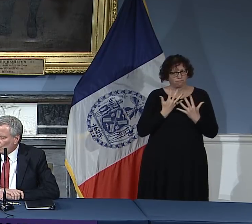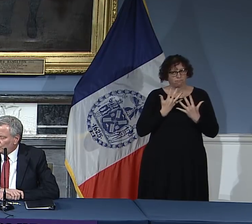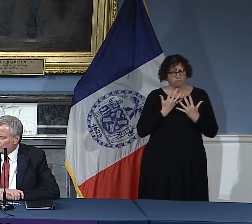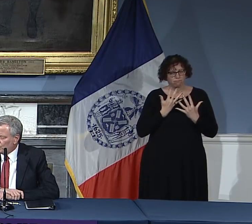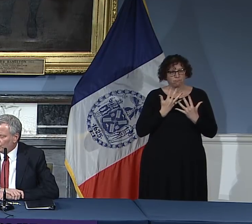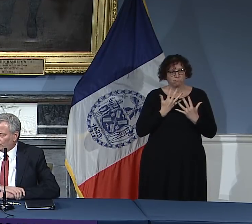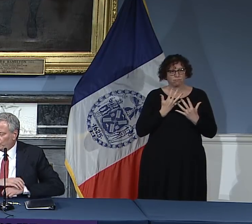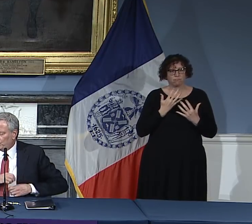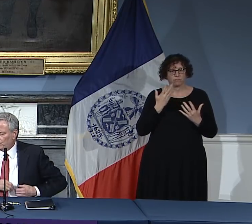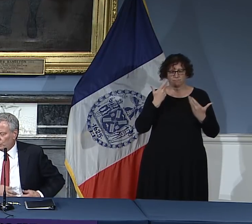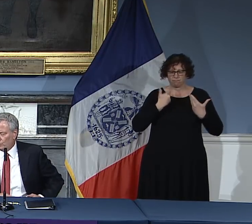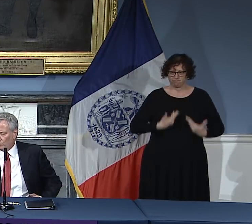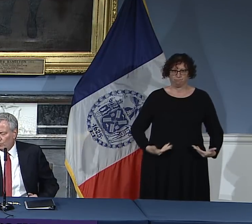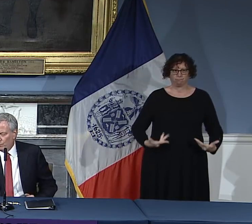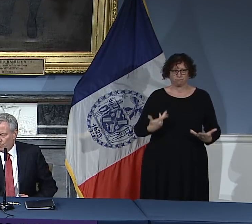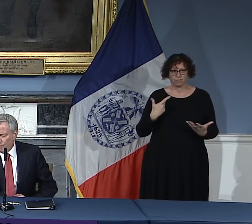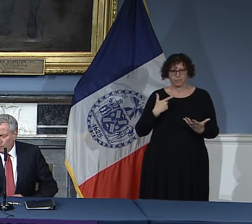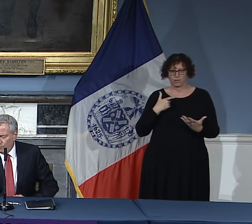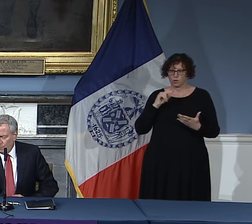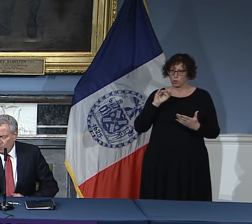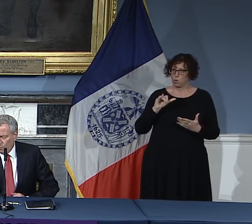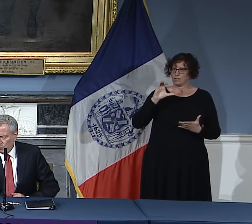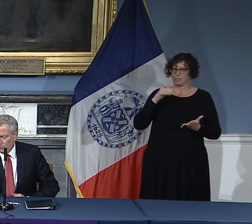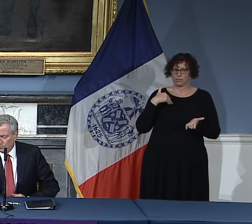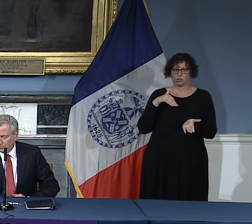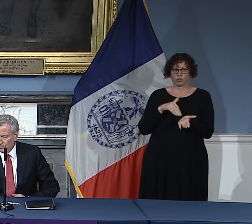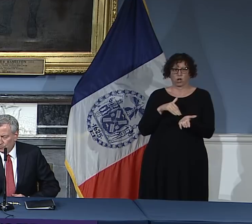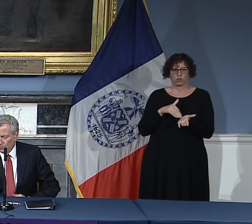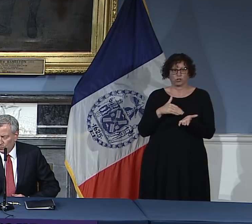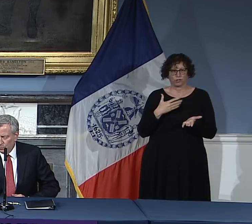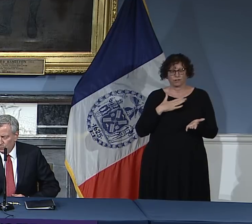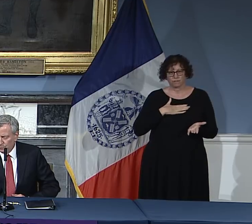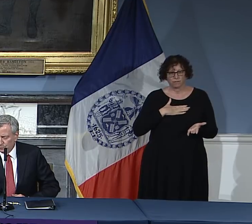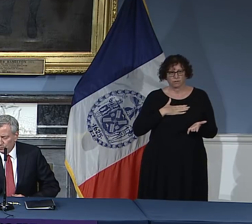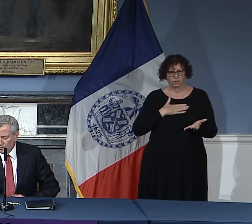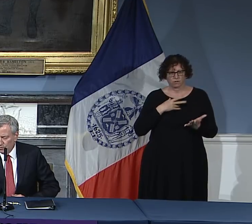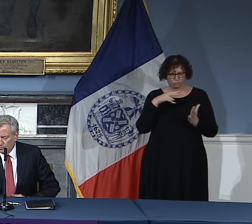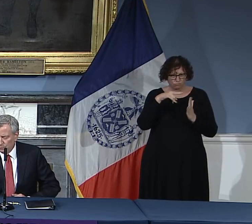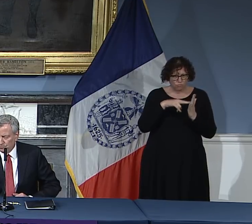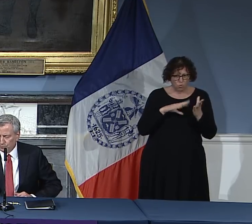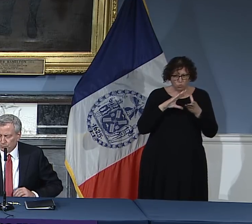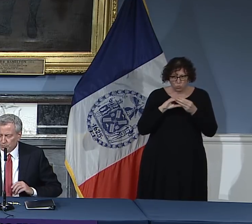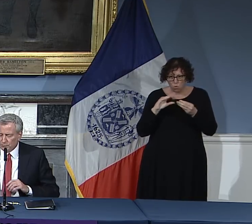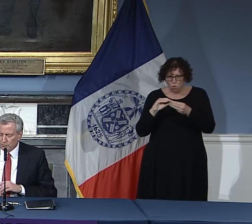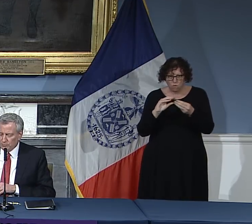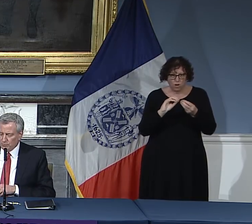CITY'S HEALTH. AS THE CITY'S DOCTOR, I TAKE